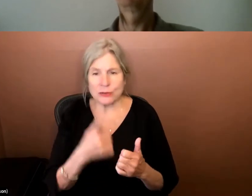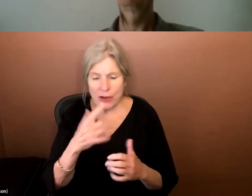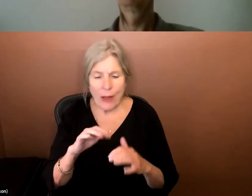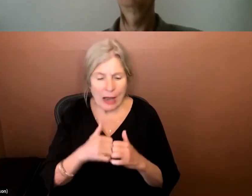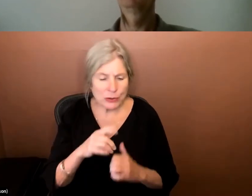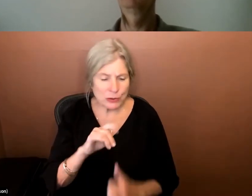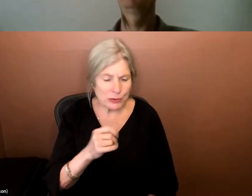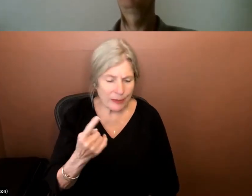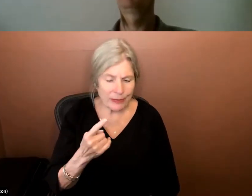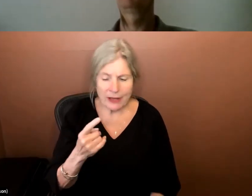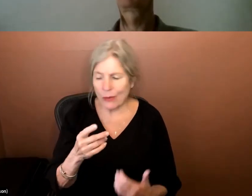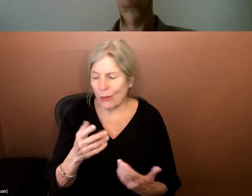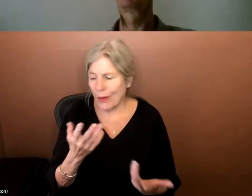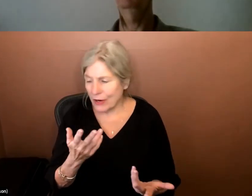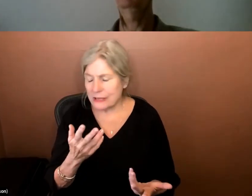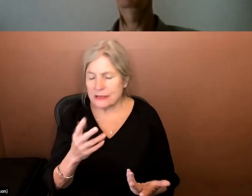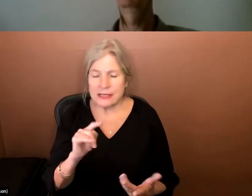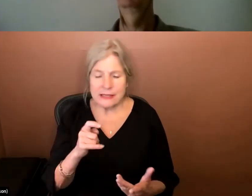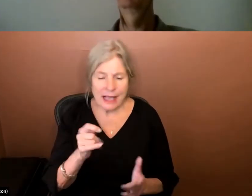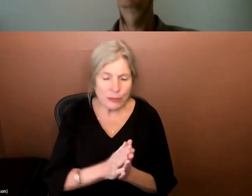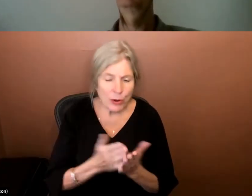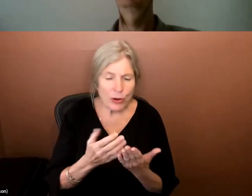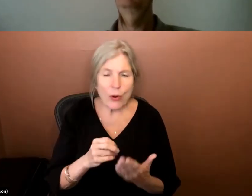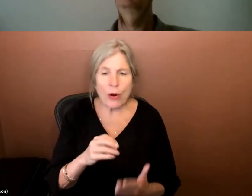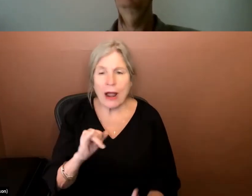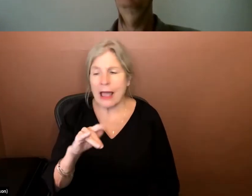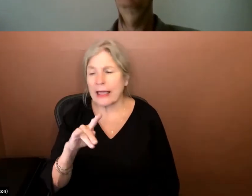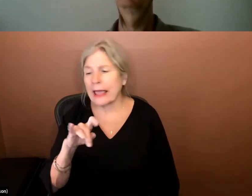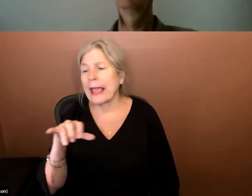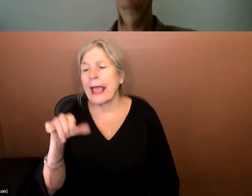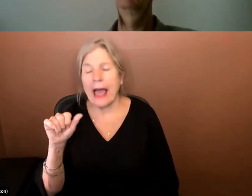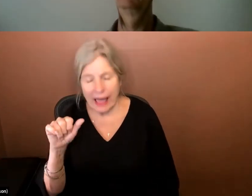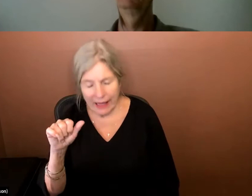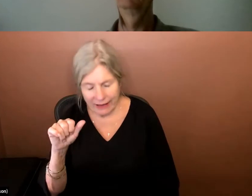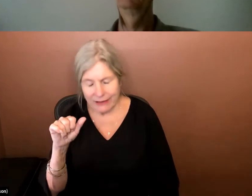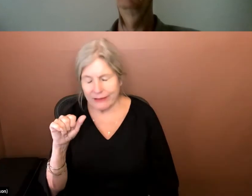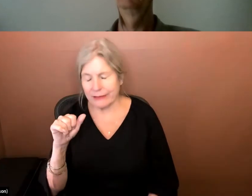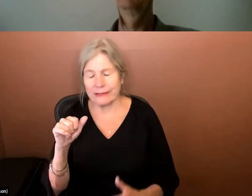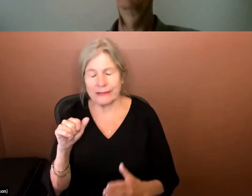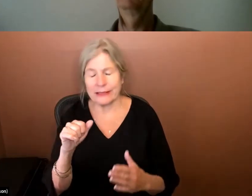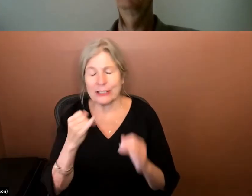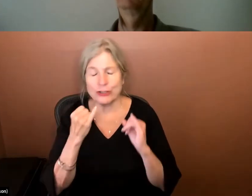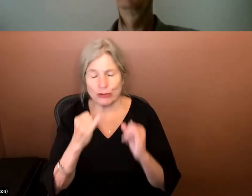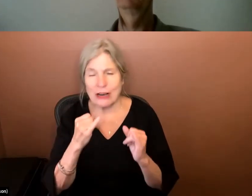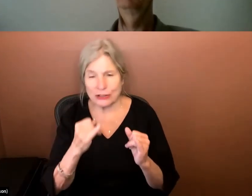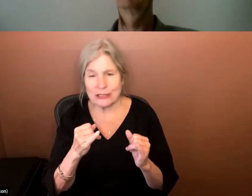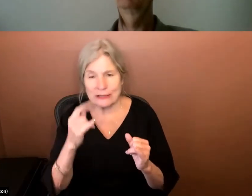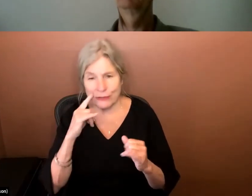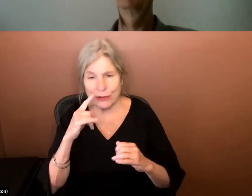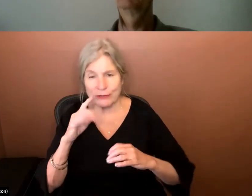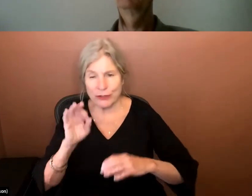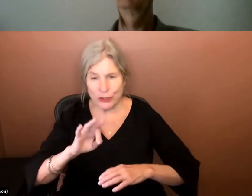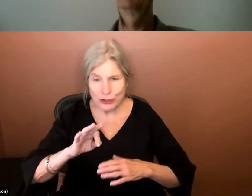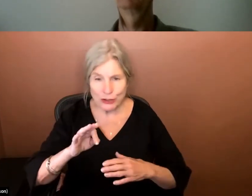whether it's a textbook or an IKEA manual and the